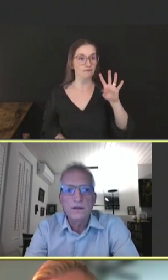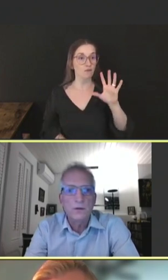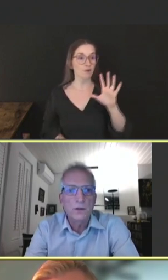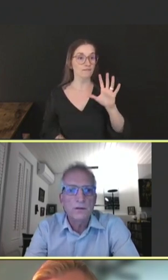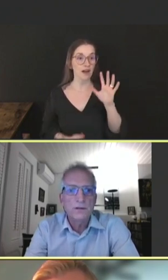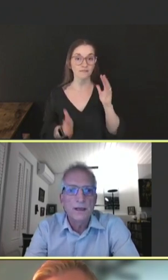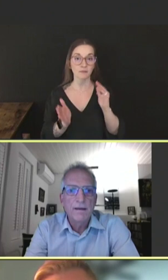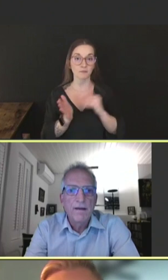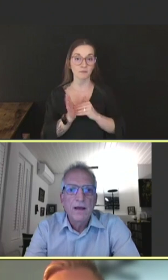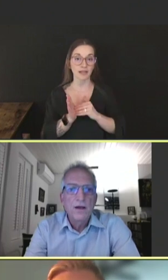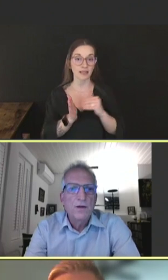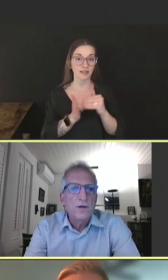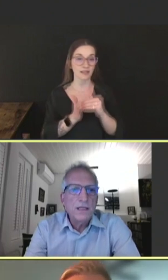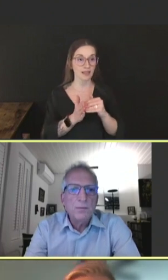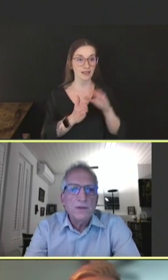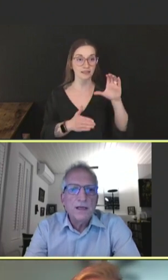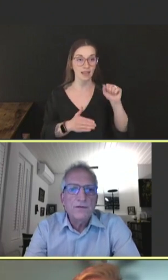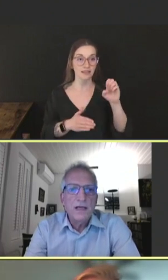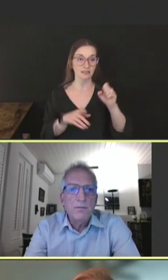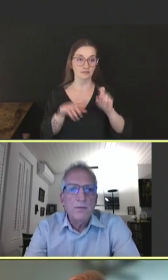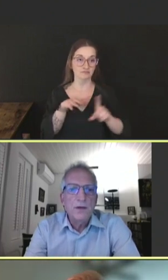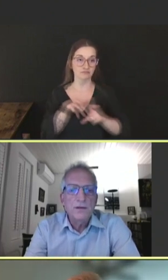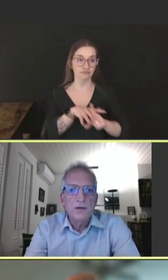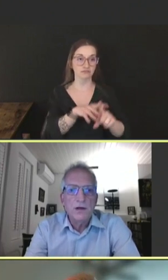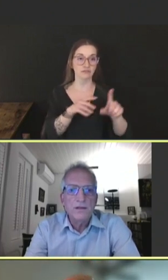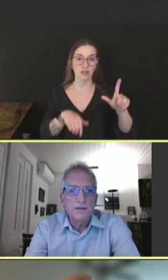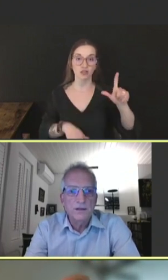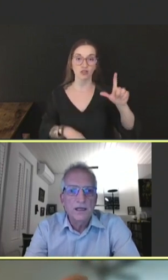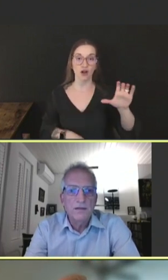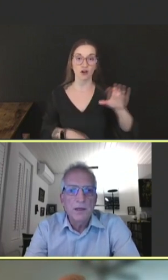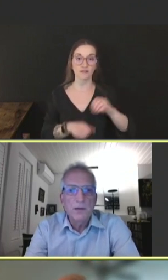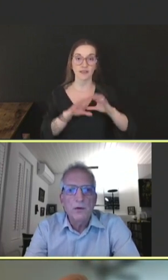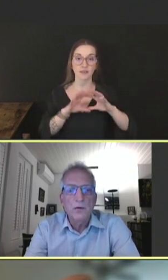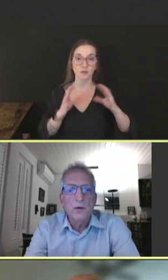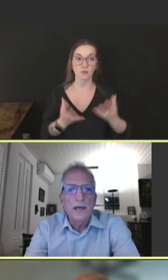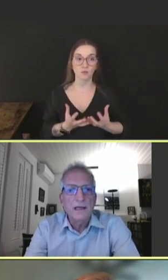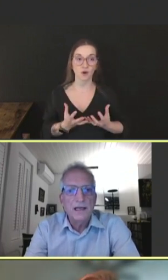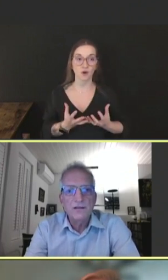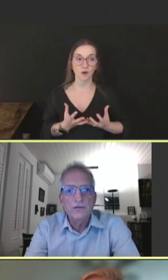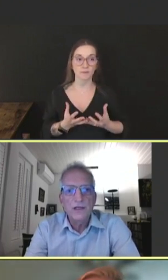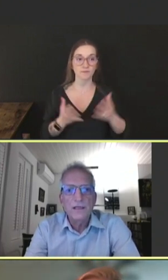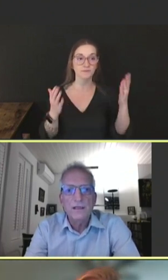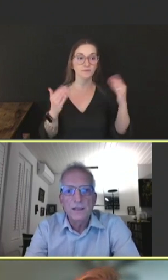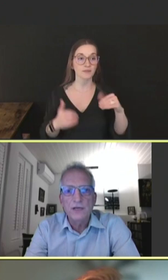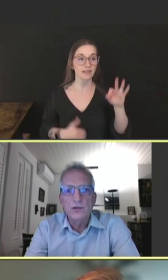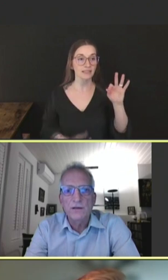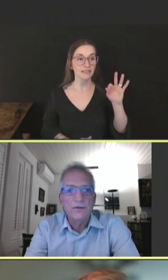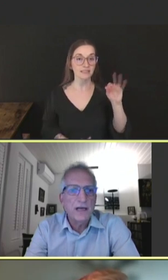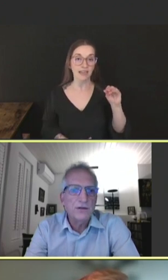in the world. 90 percent of them started in people who had less severe initial infection.